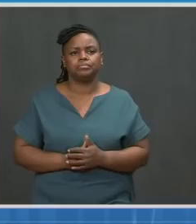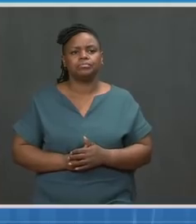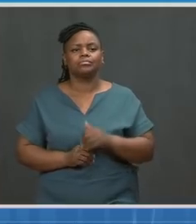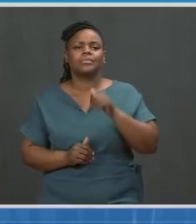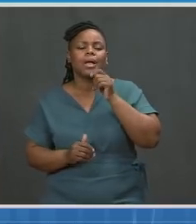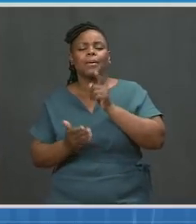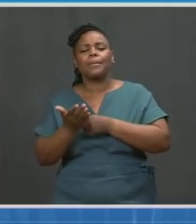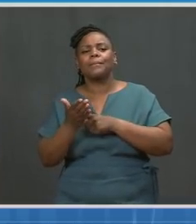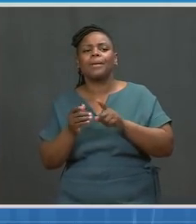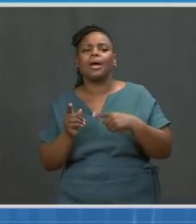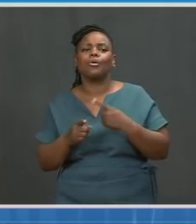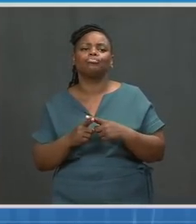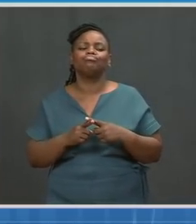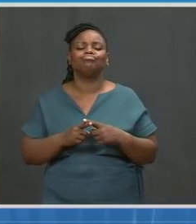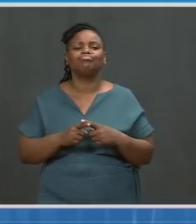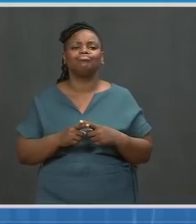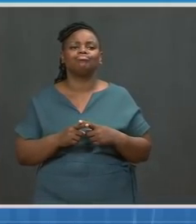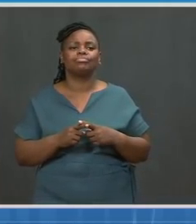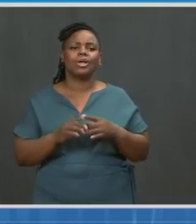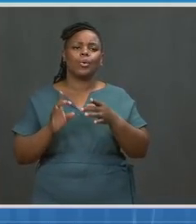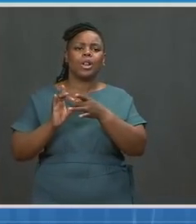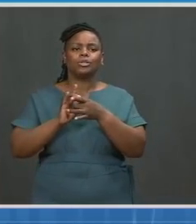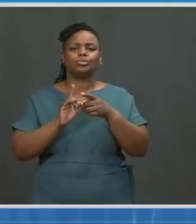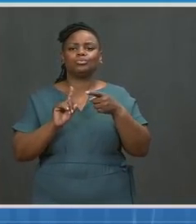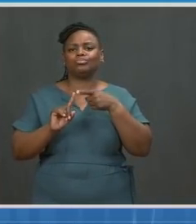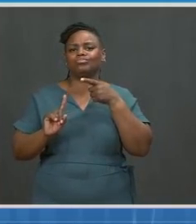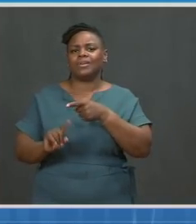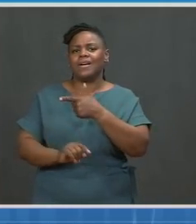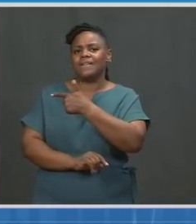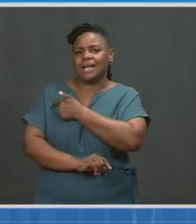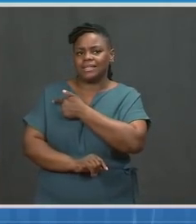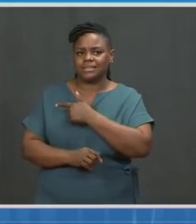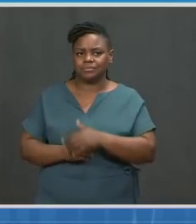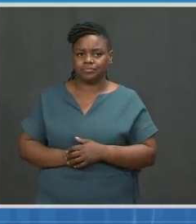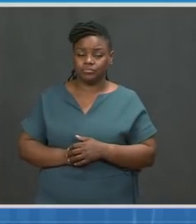Mr. Slavitt: So, maybe, first, we'll go to Dr. Walensky, if you have any familiarity? No?